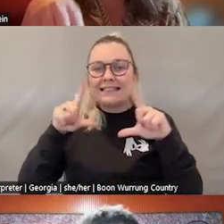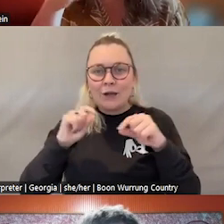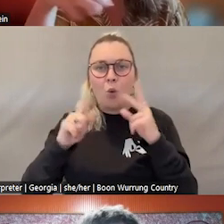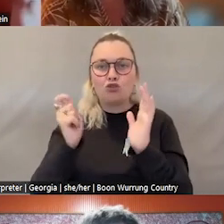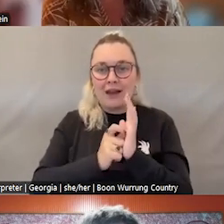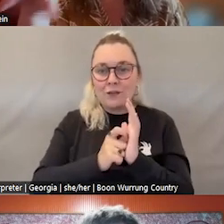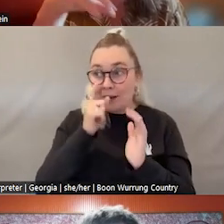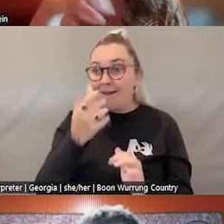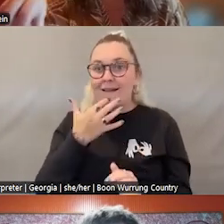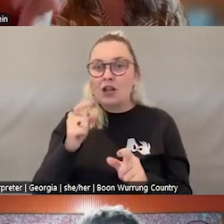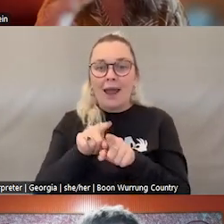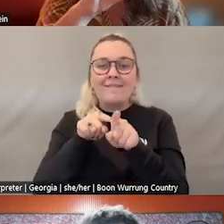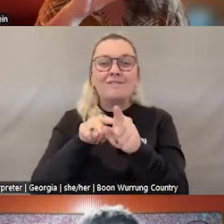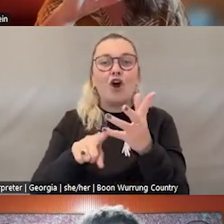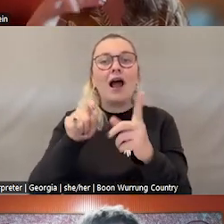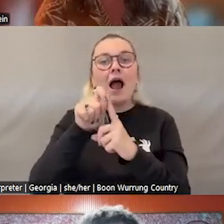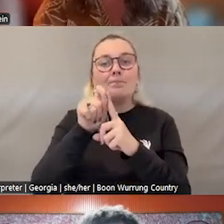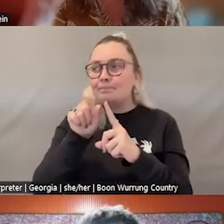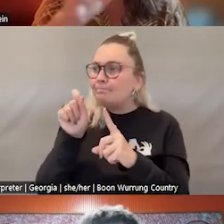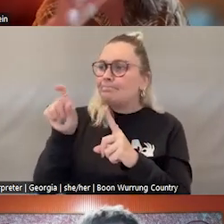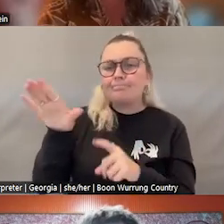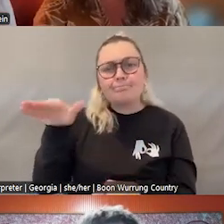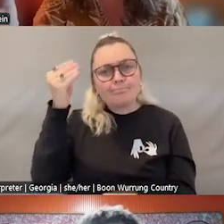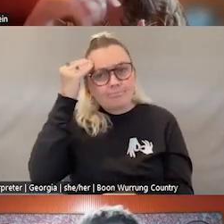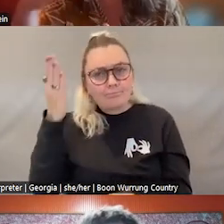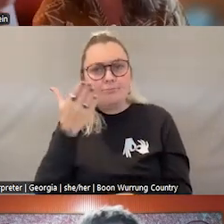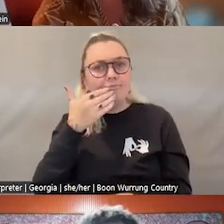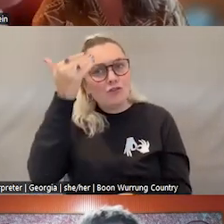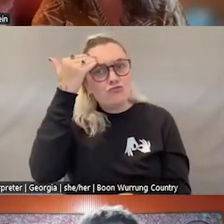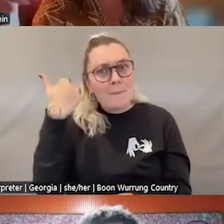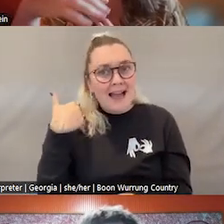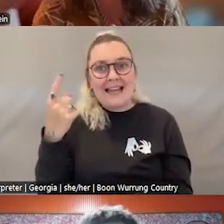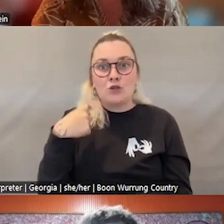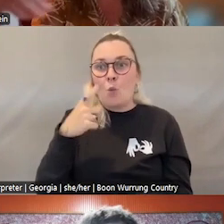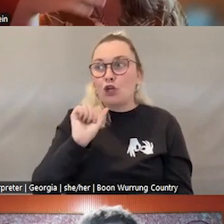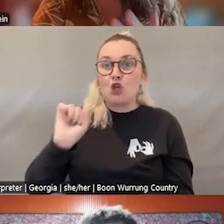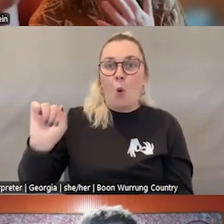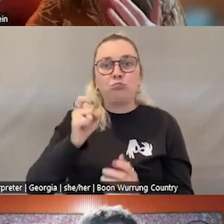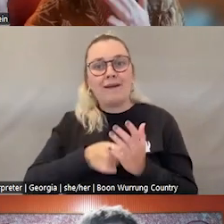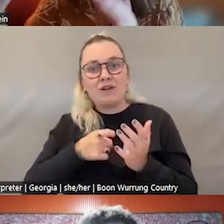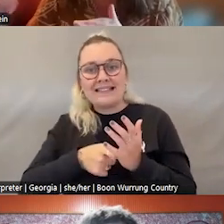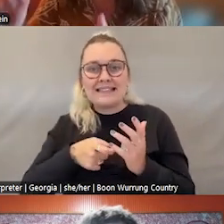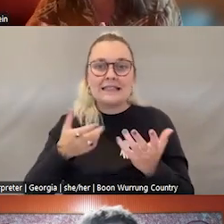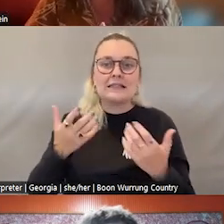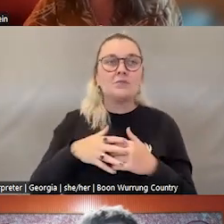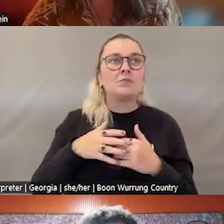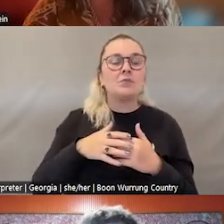ask as a follow-up and please remind us what are your preferences and programmatic